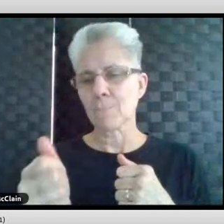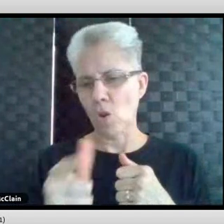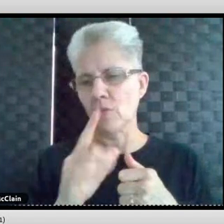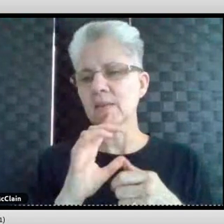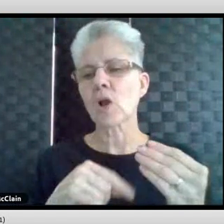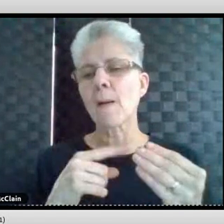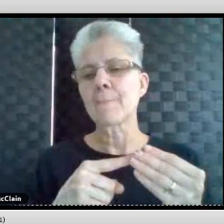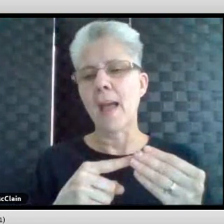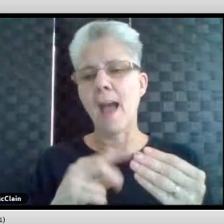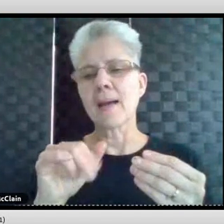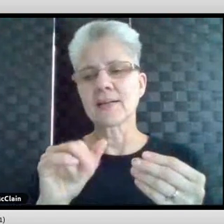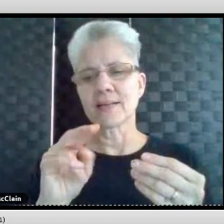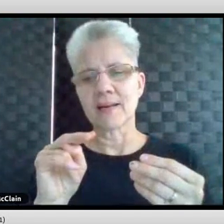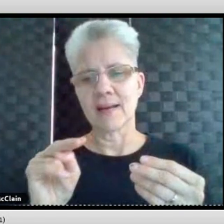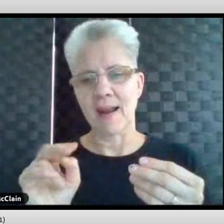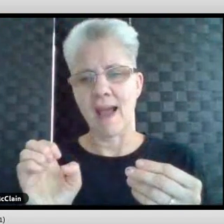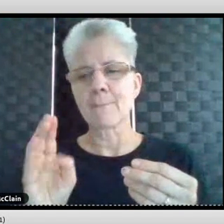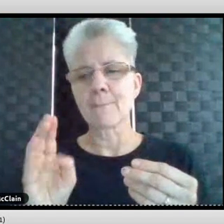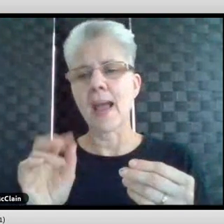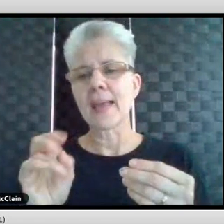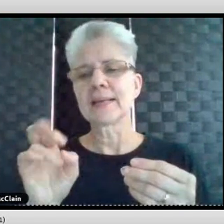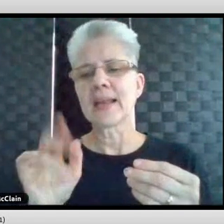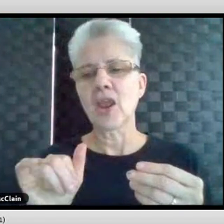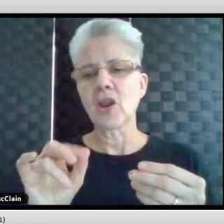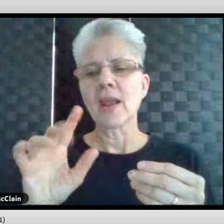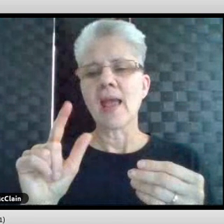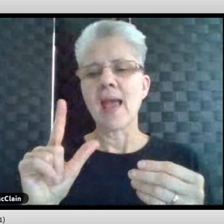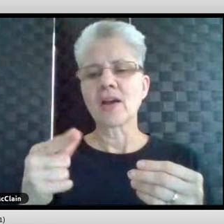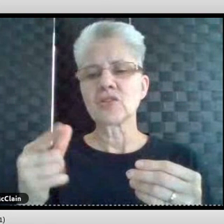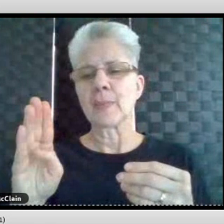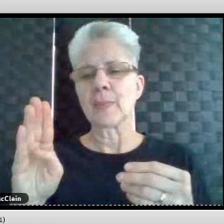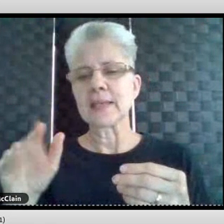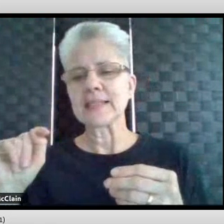non-binary, LGBTQ, genderqueer, all those kinds of things --